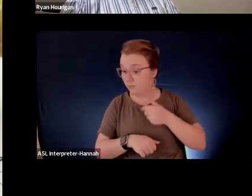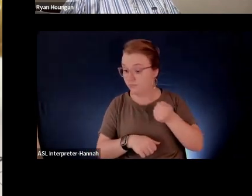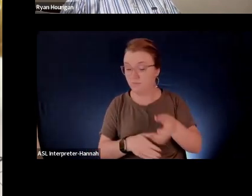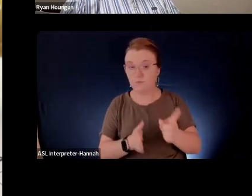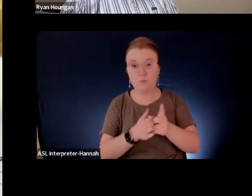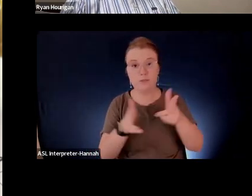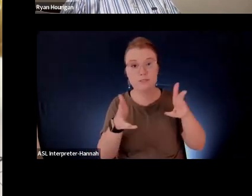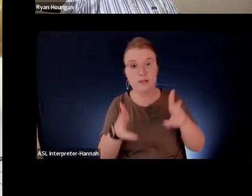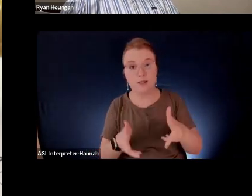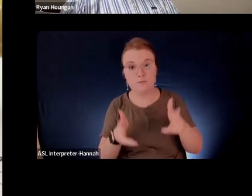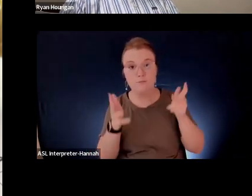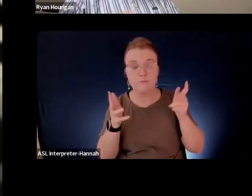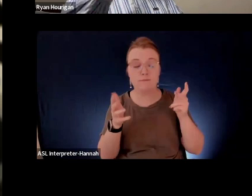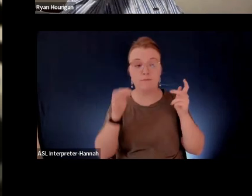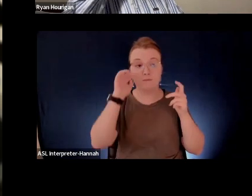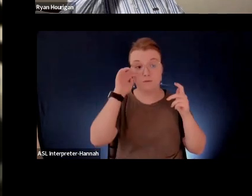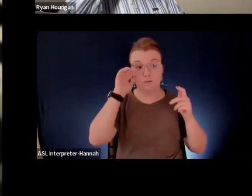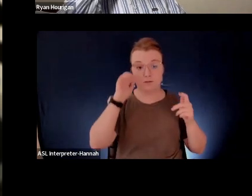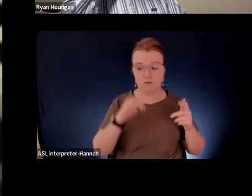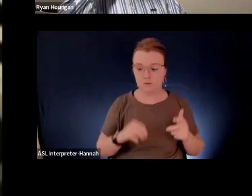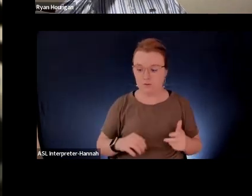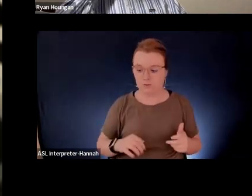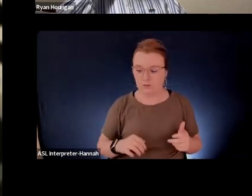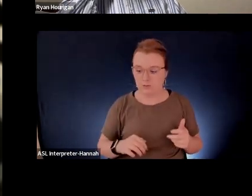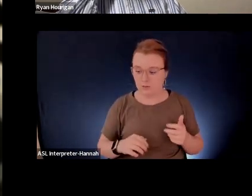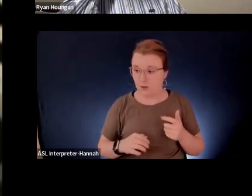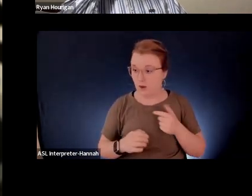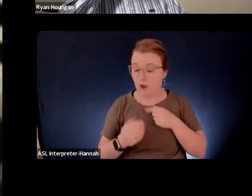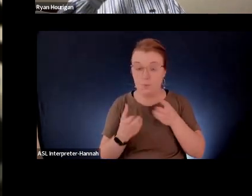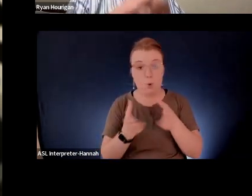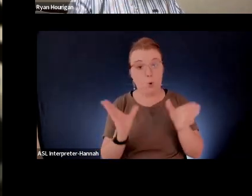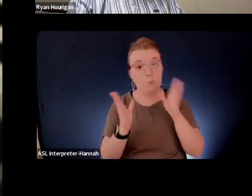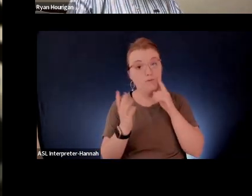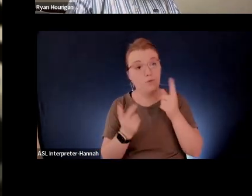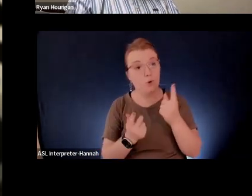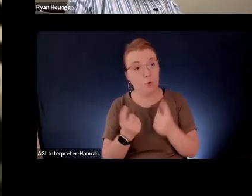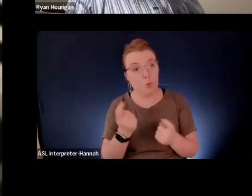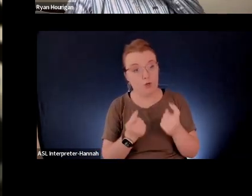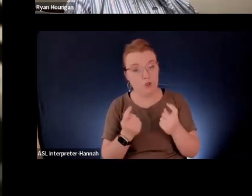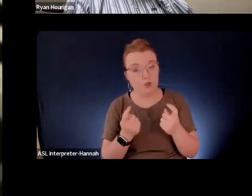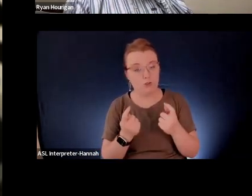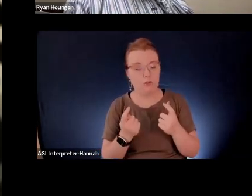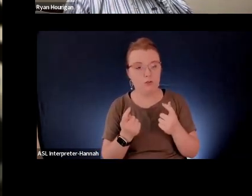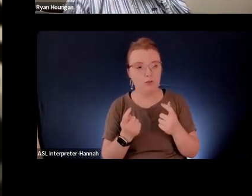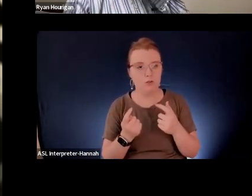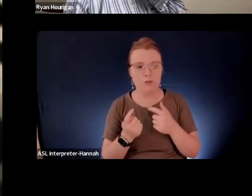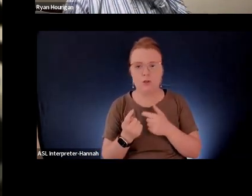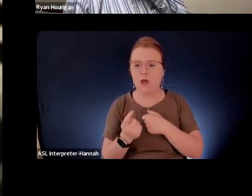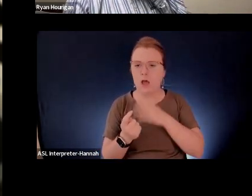and I am open for questions. I'm gonna stop, well I'm gonna keep sharing my screen,